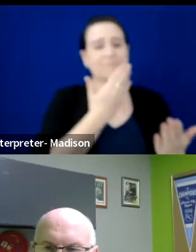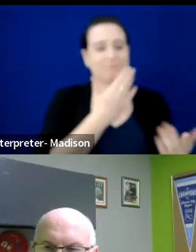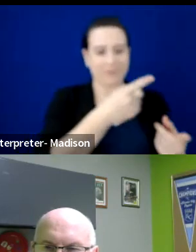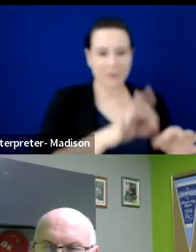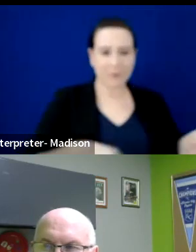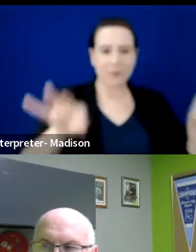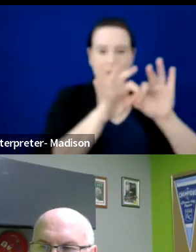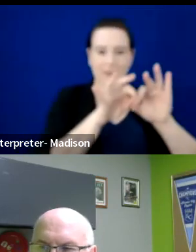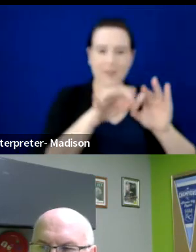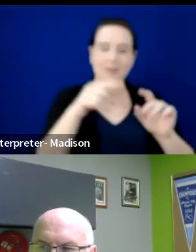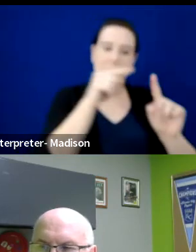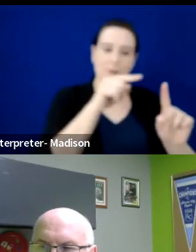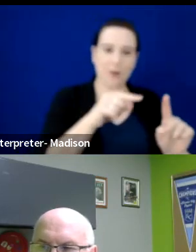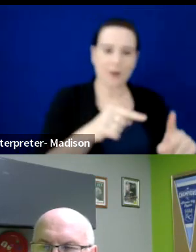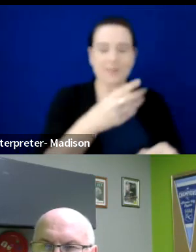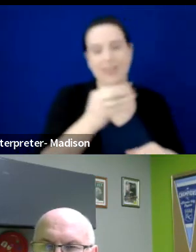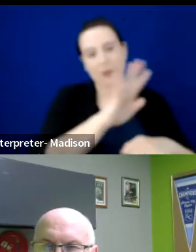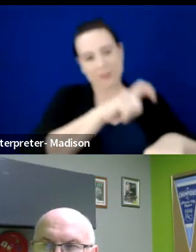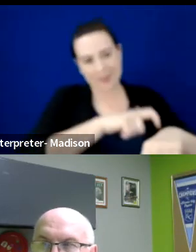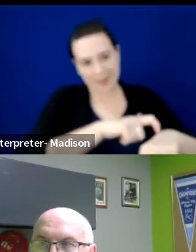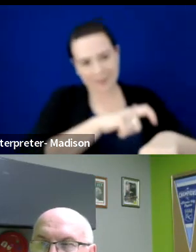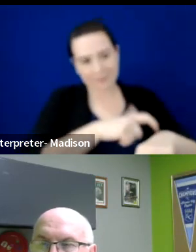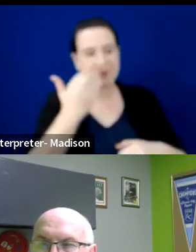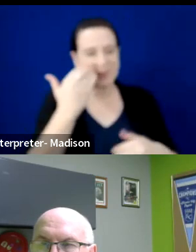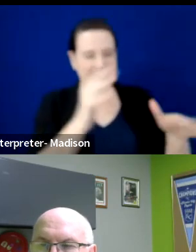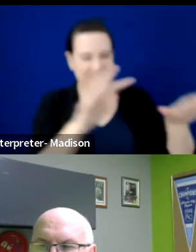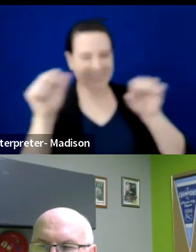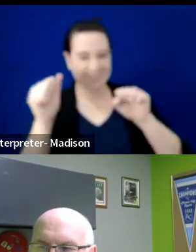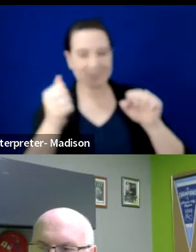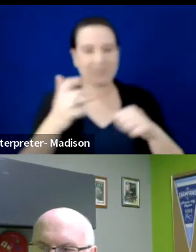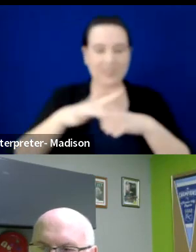So I just wanted to jump in and share some of those thoughts. This is Shaylin.